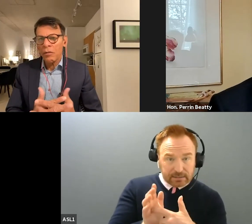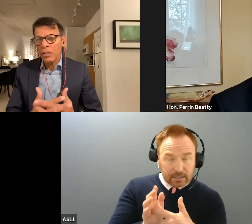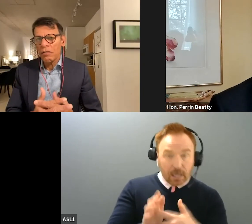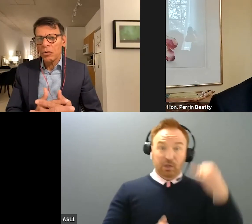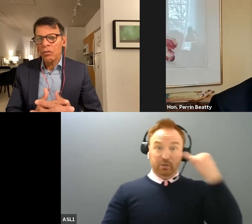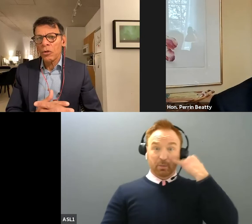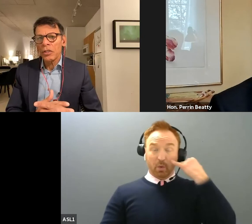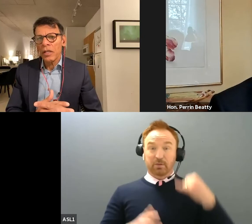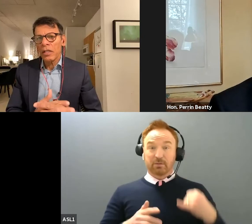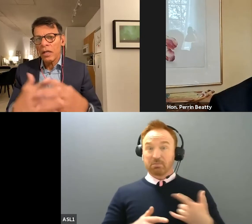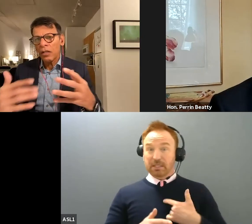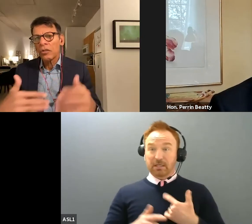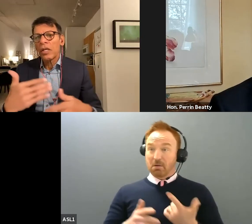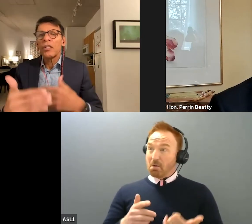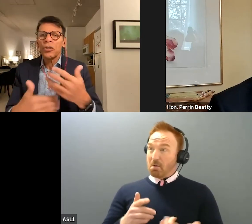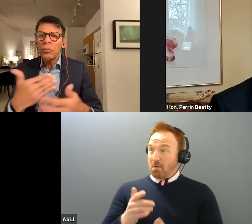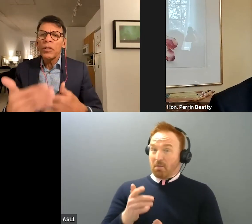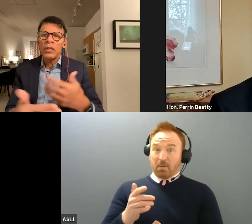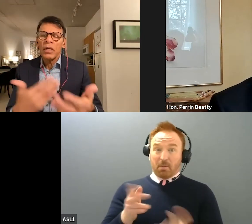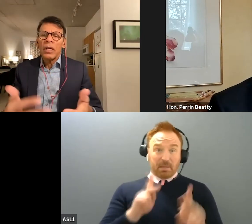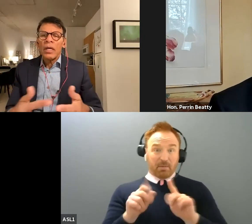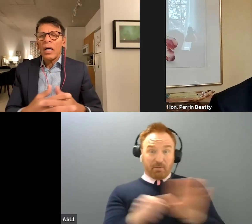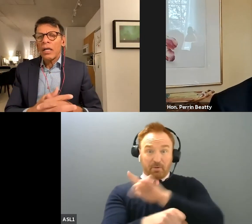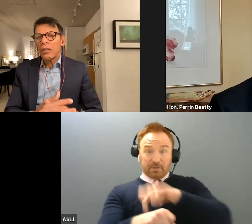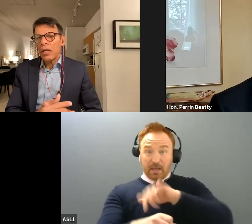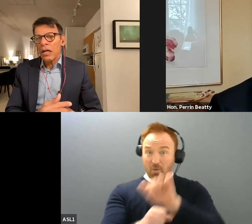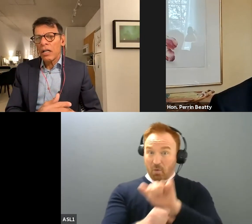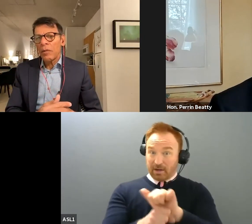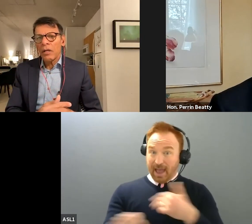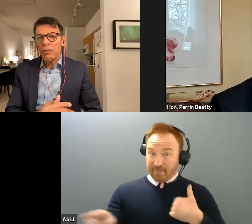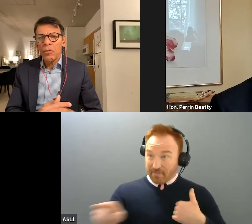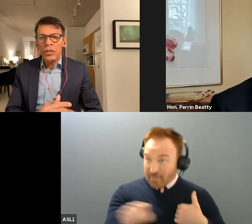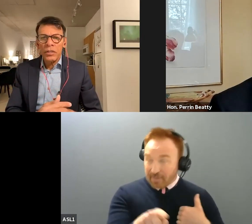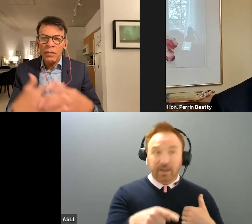the rest of us who are fortunate to, could contribute into the economy and, of course,